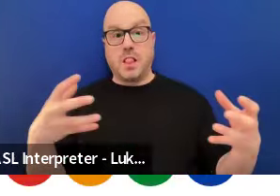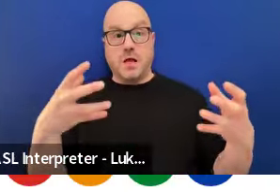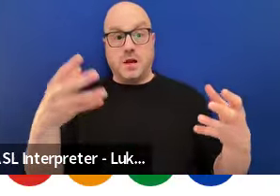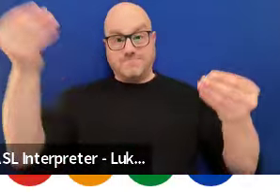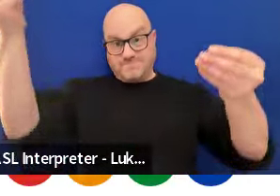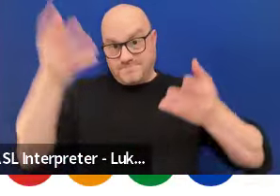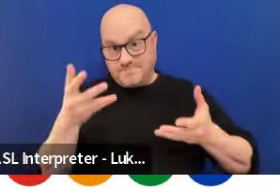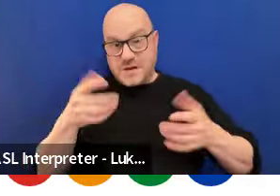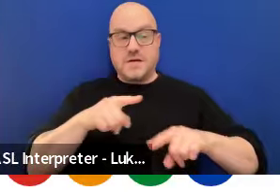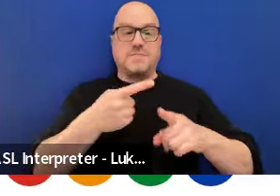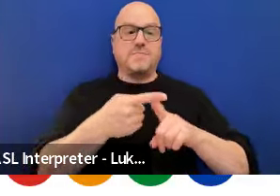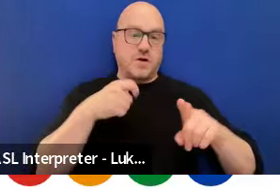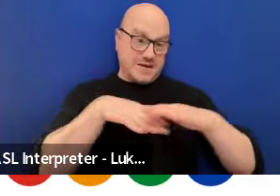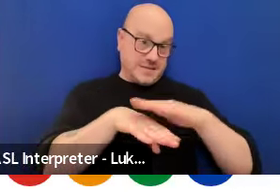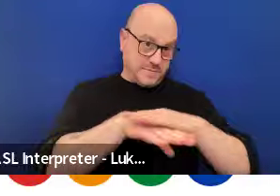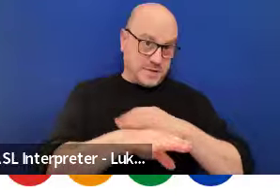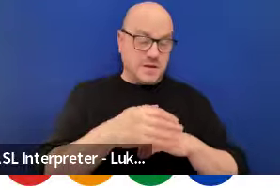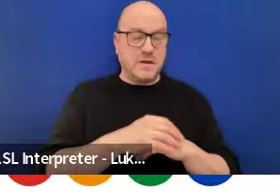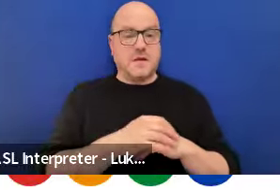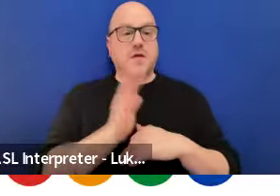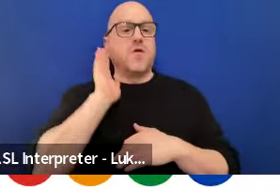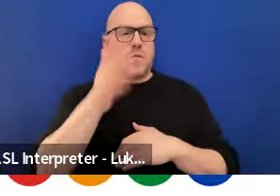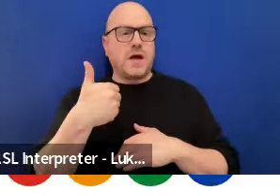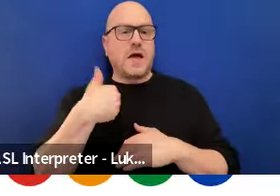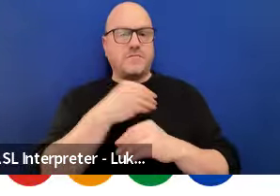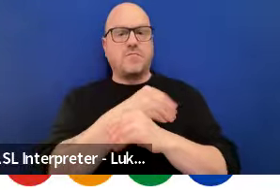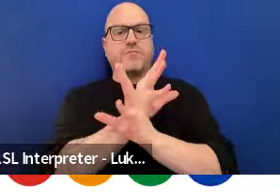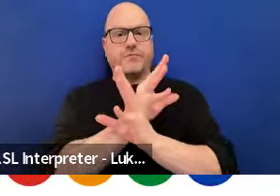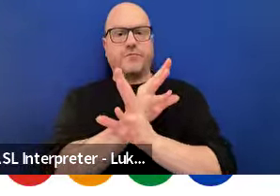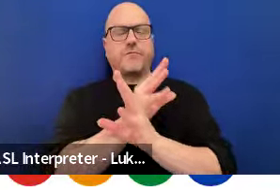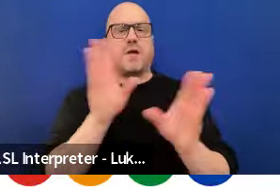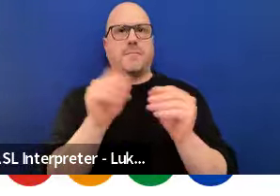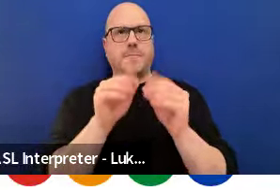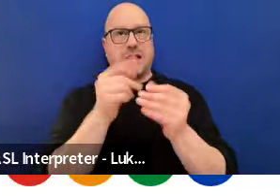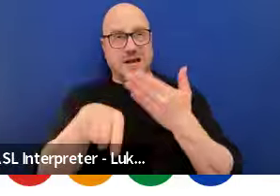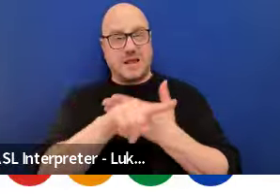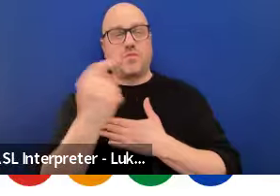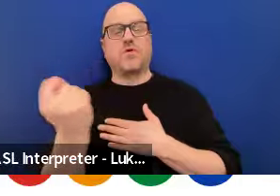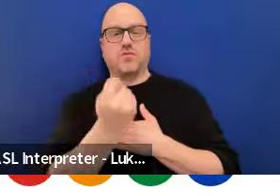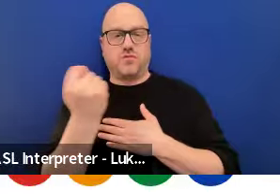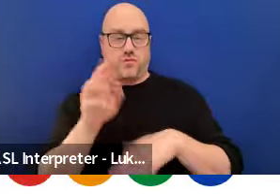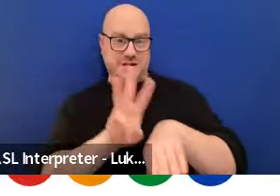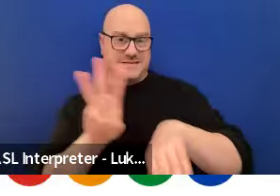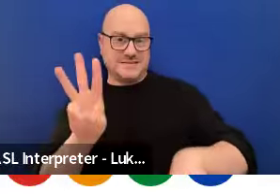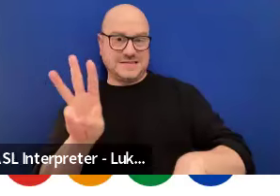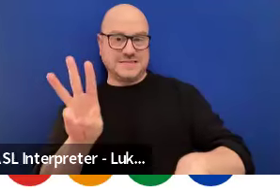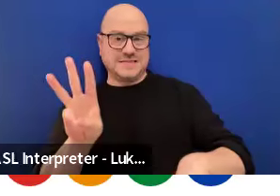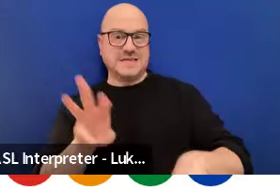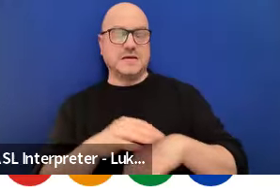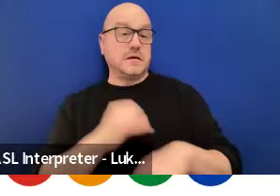THE PLAN WAS DEVELOPED OVER THE PAST YEAR WITH A LOT OF INPUT FROM SYSTEM-WIDE ACCESSIBILITY. THERE'S GOING TO BE A VIRTUAL